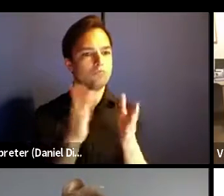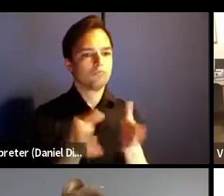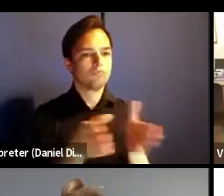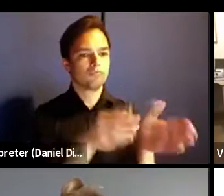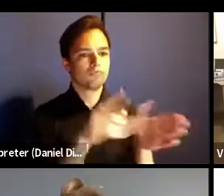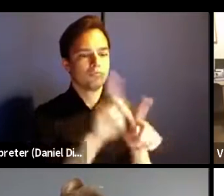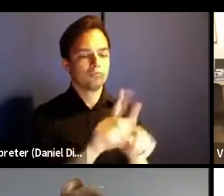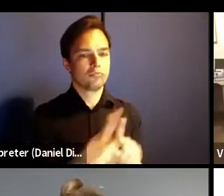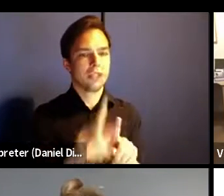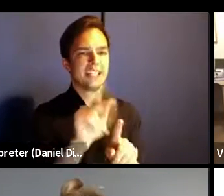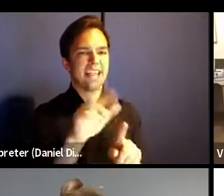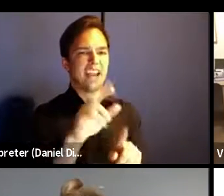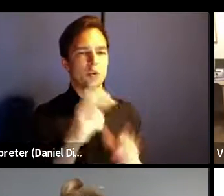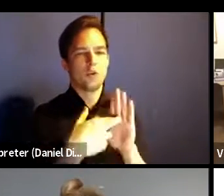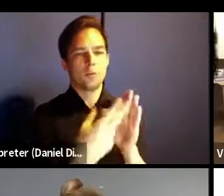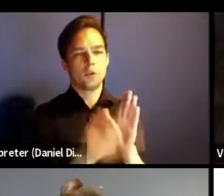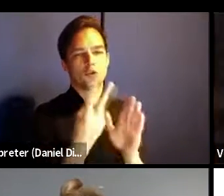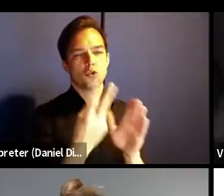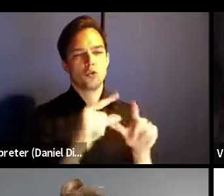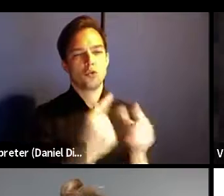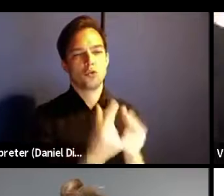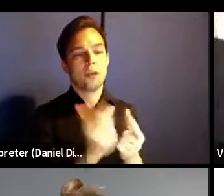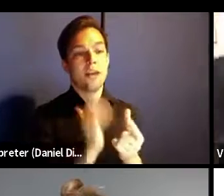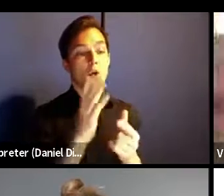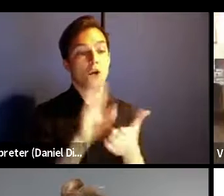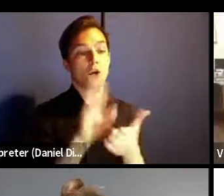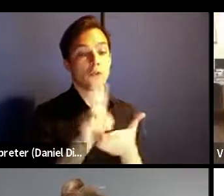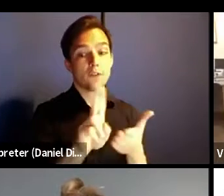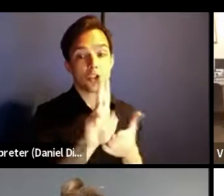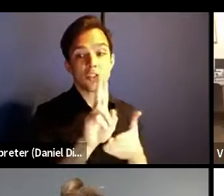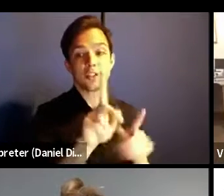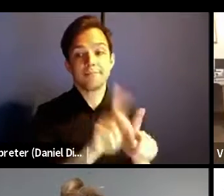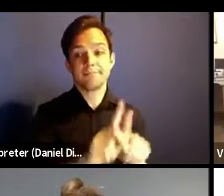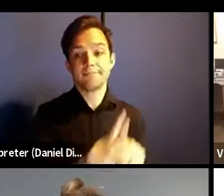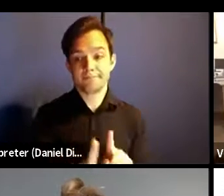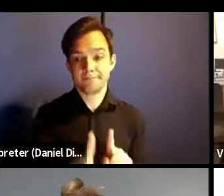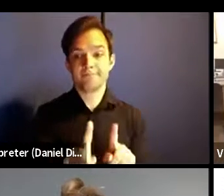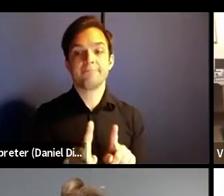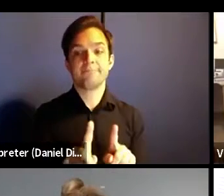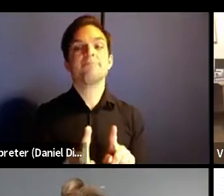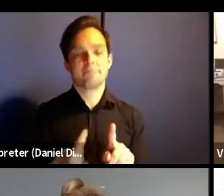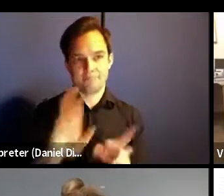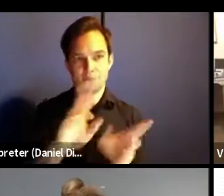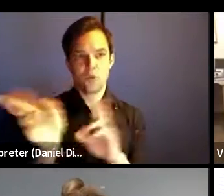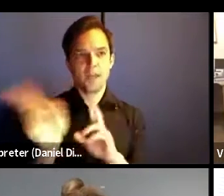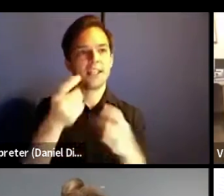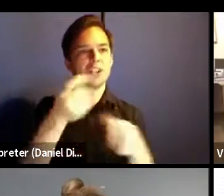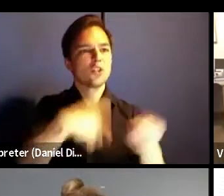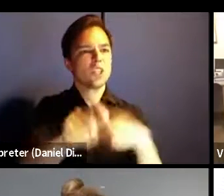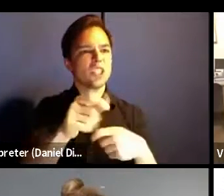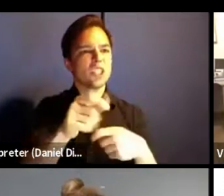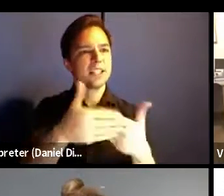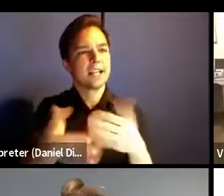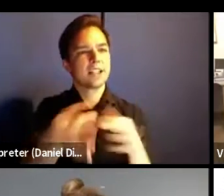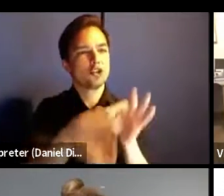Are universities and going right to another corporation. Dan, let me ask you a question. Are there any initiatives